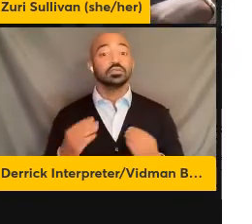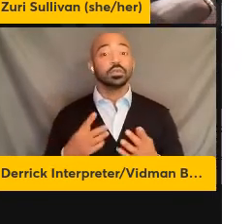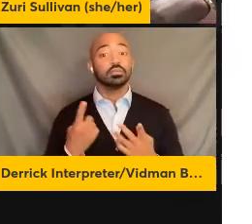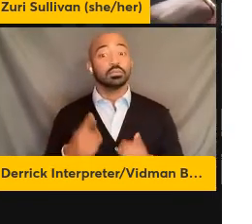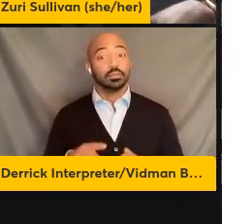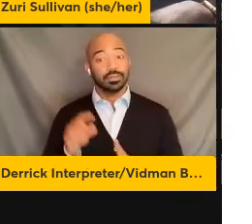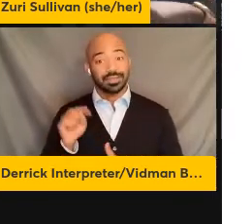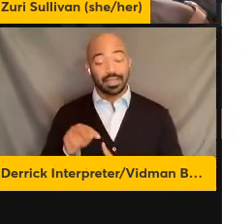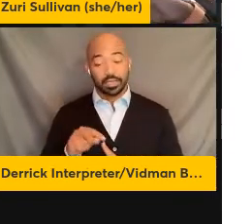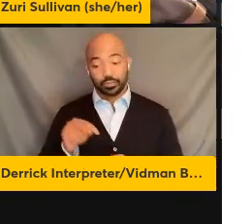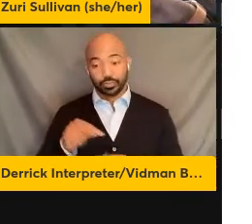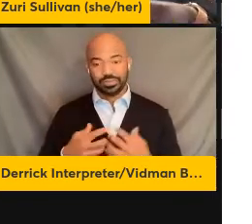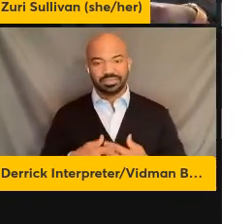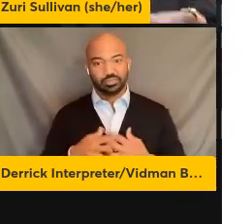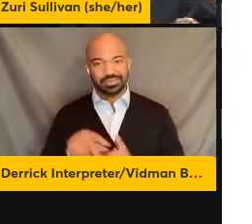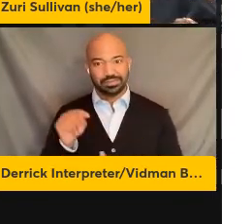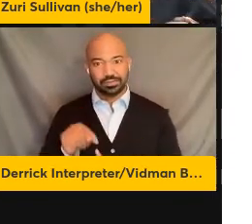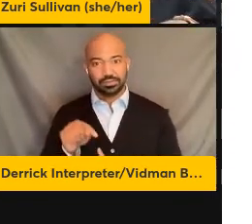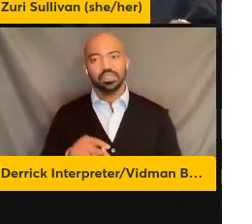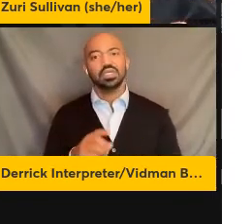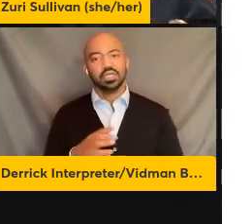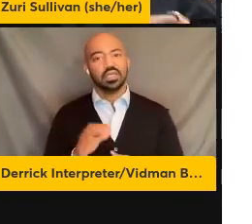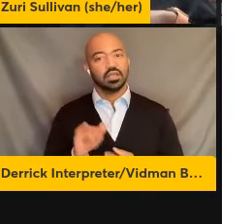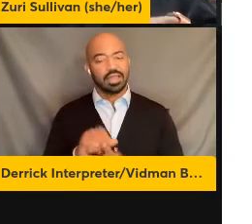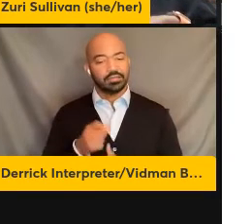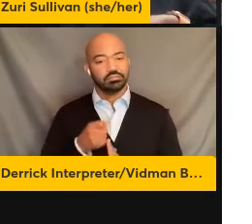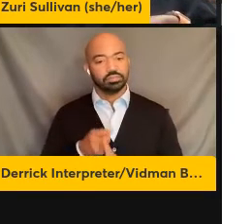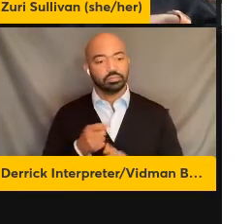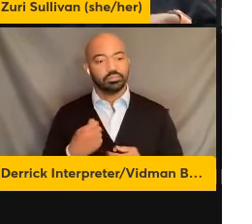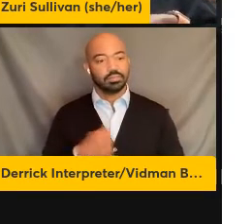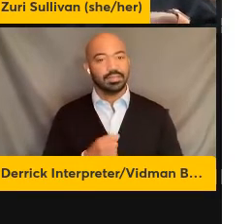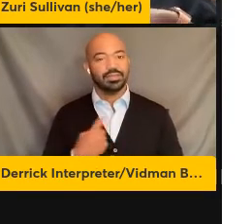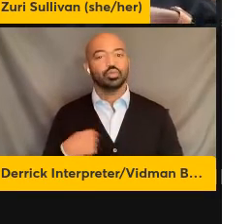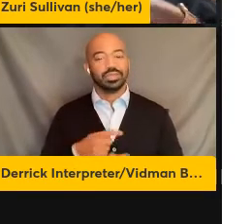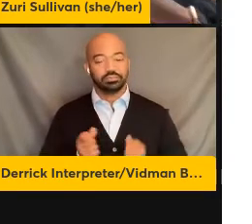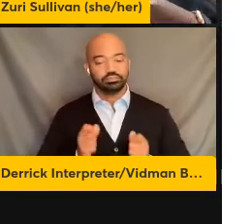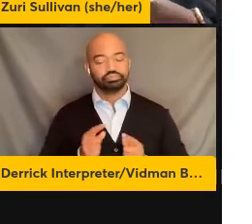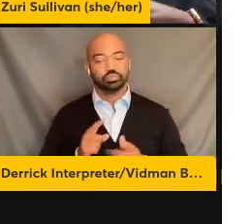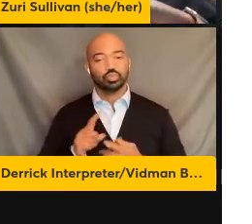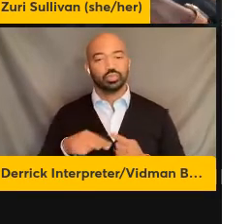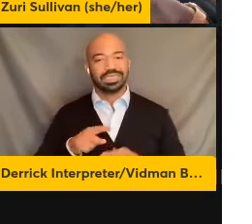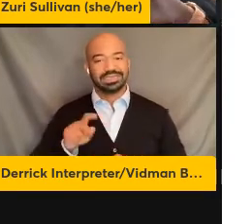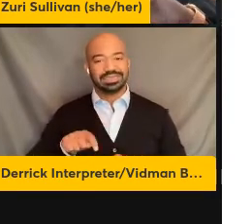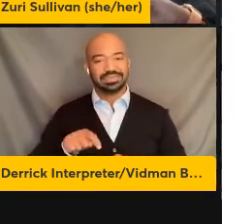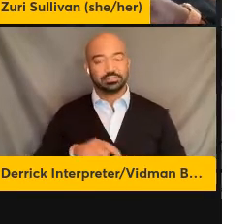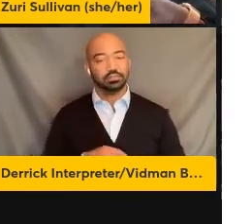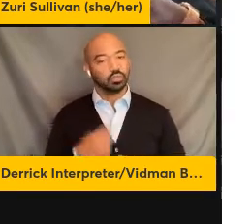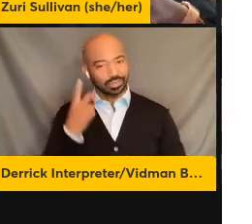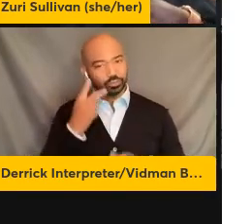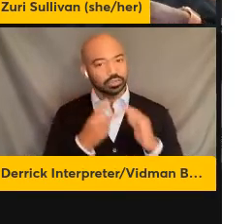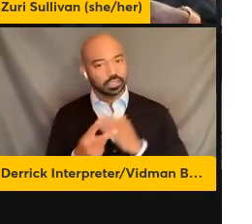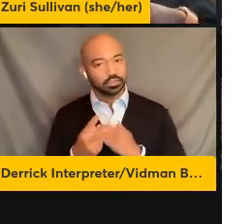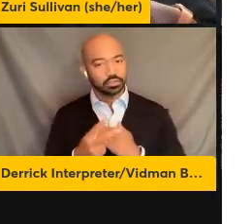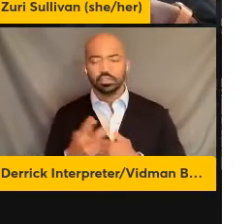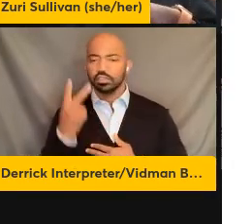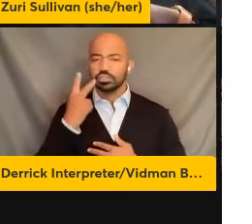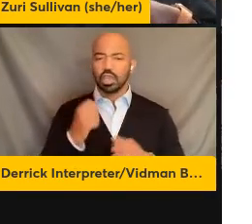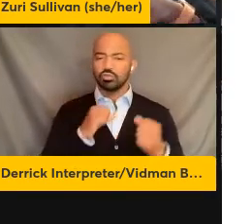handling machinery is in fact induced on demand as we predicted. And because we saw this very strong and robust of regulation of